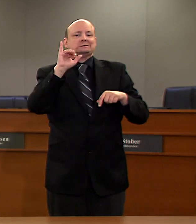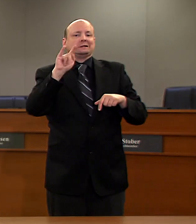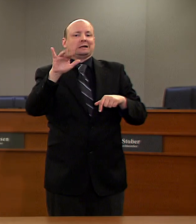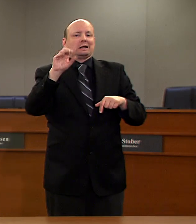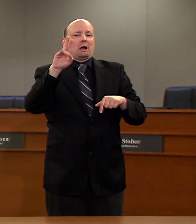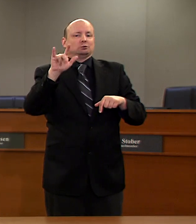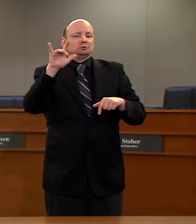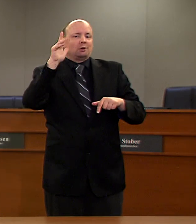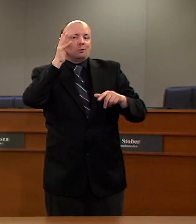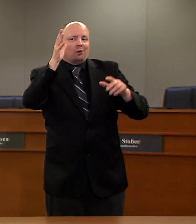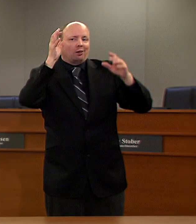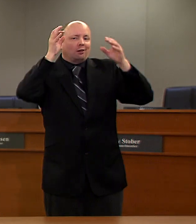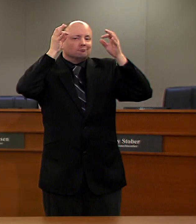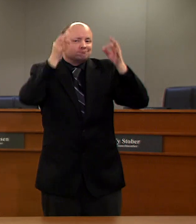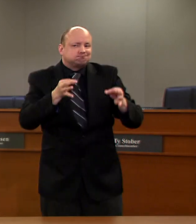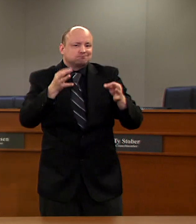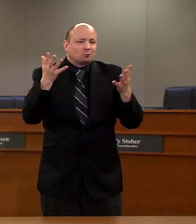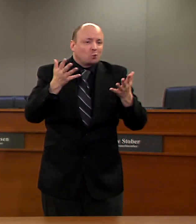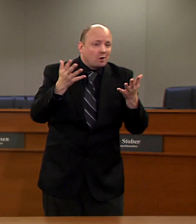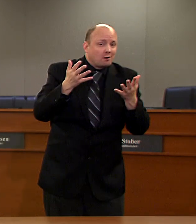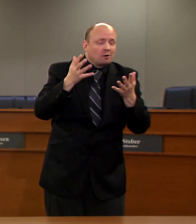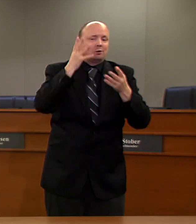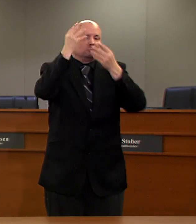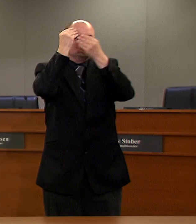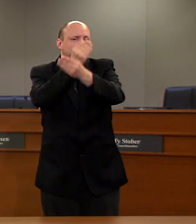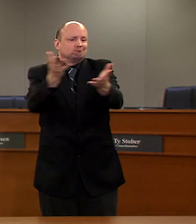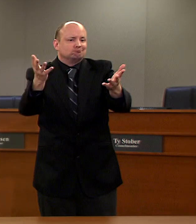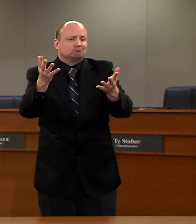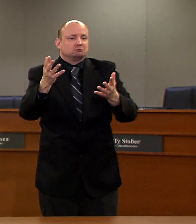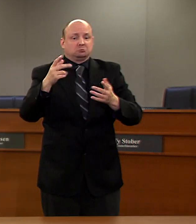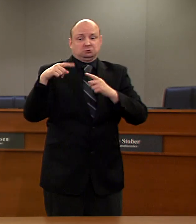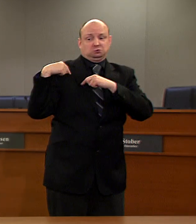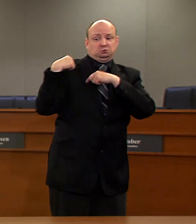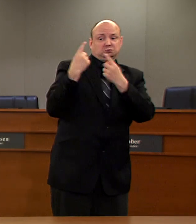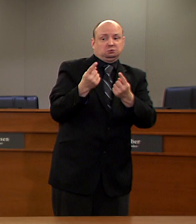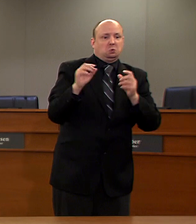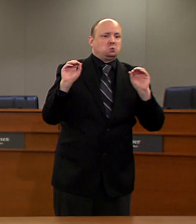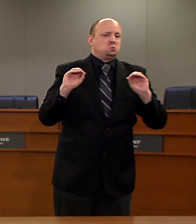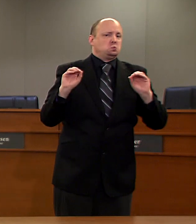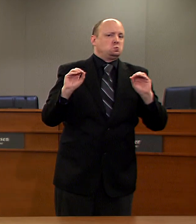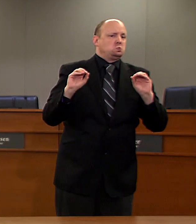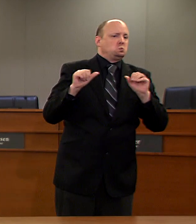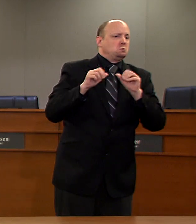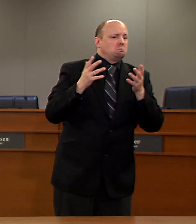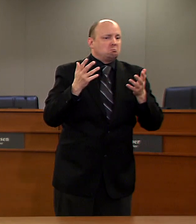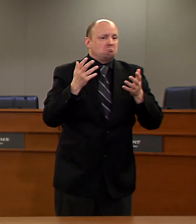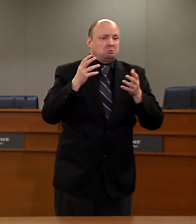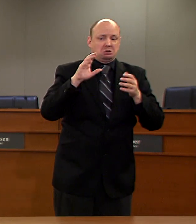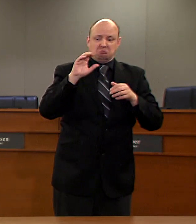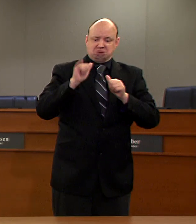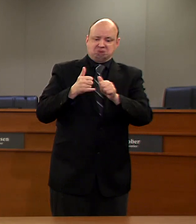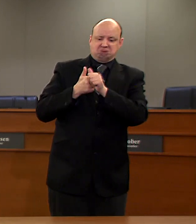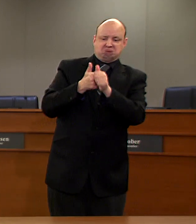orders are that have been issued by this City in response to the COVID-19 can be found on